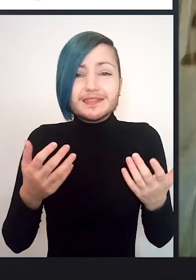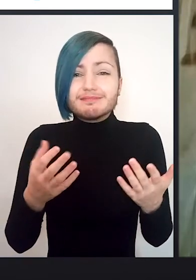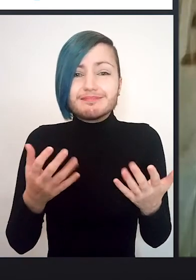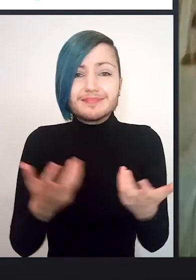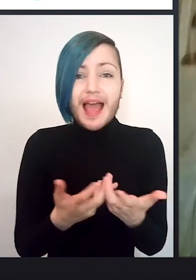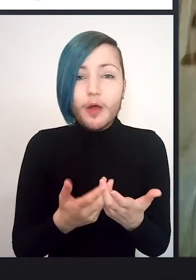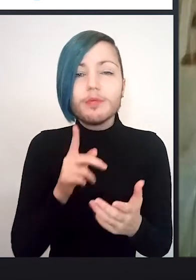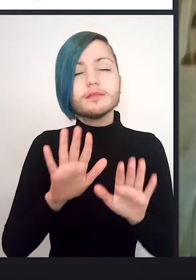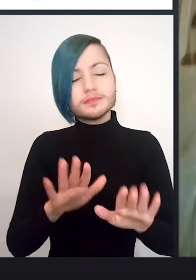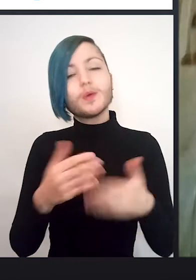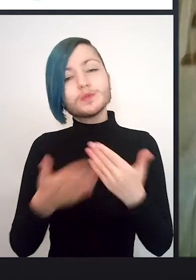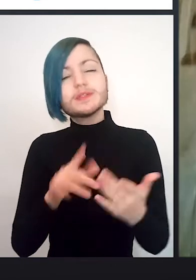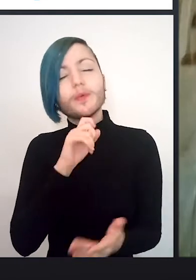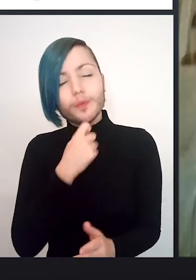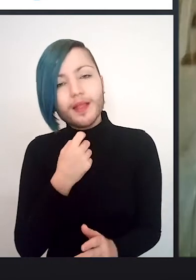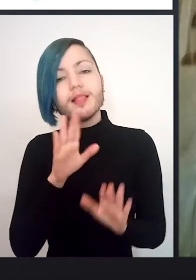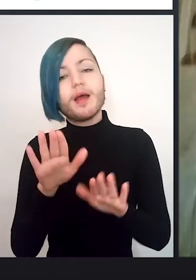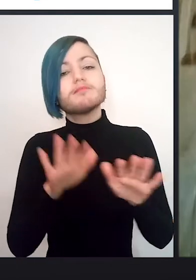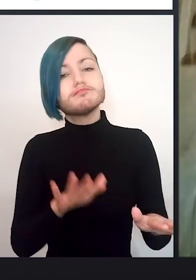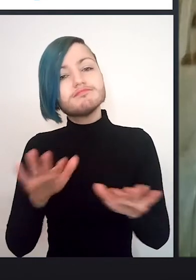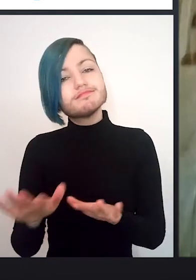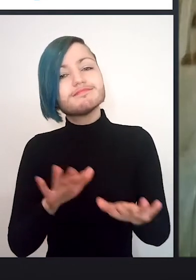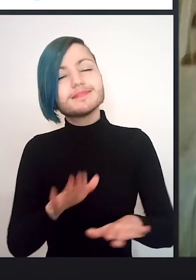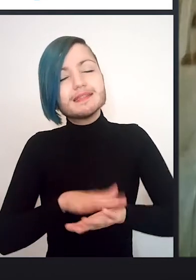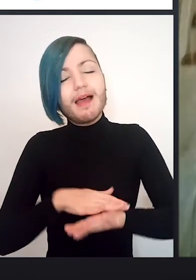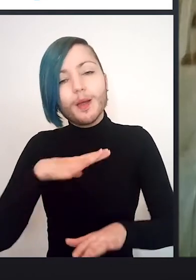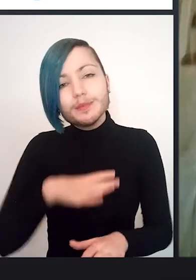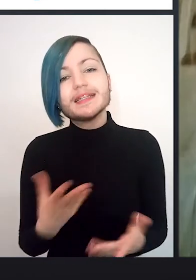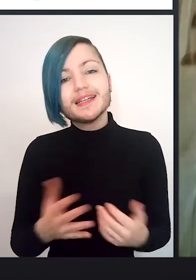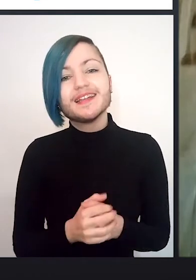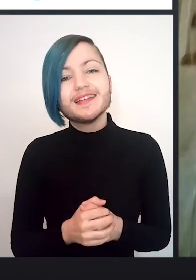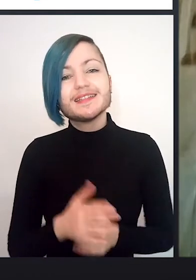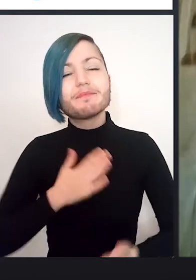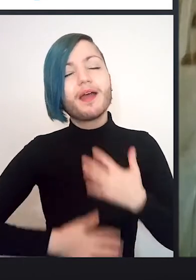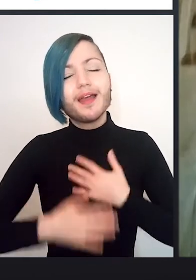They do get fixed but it takes time and patience.